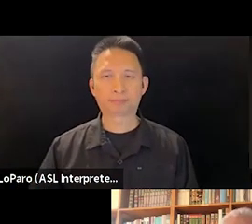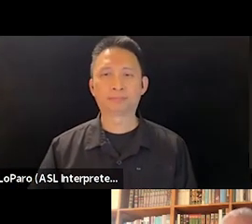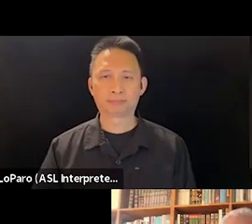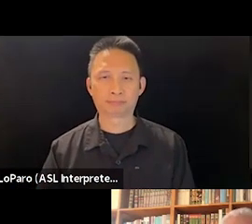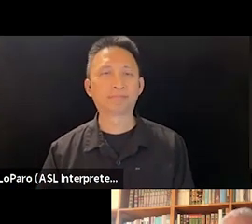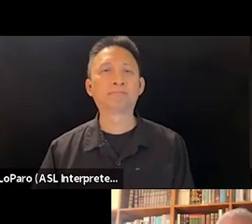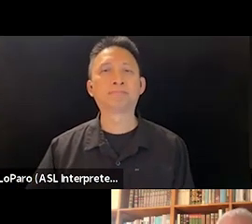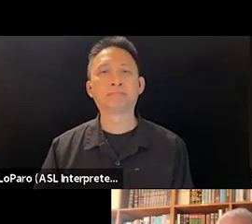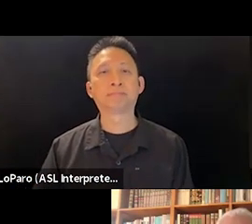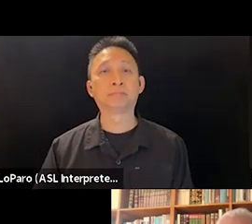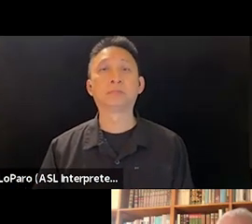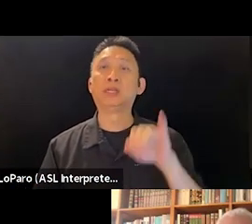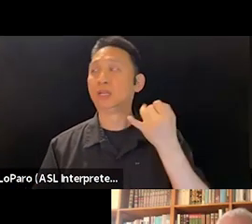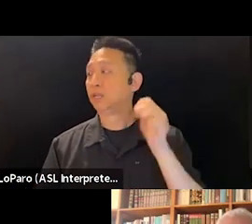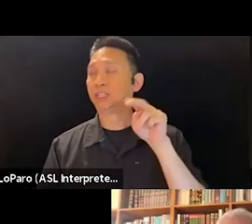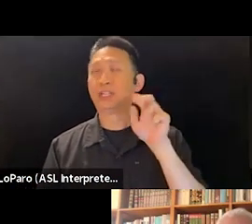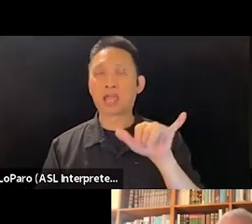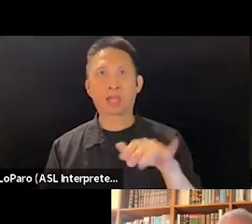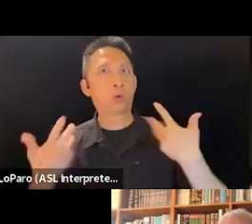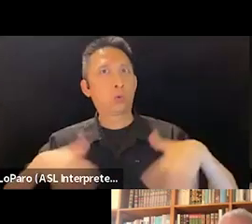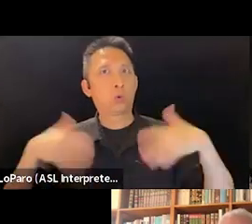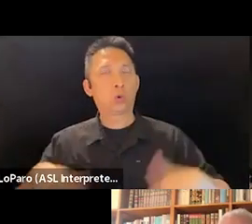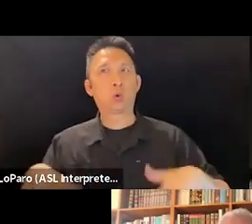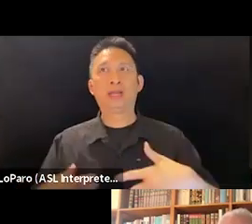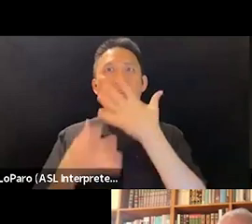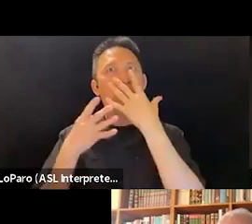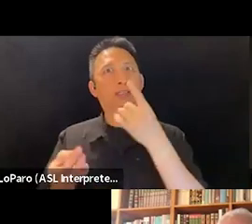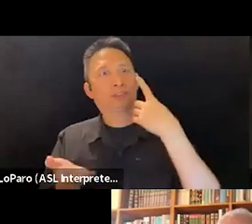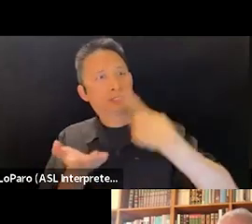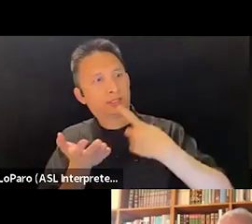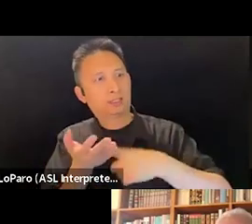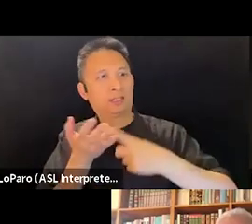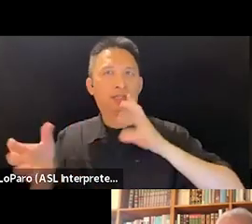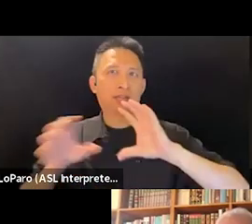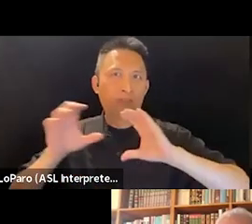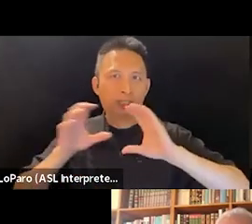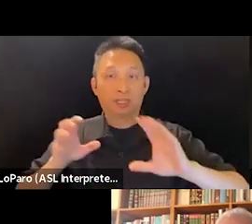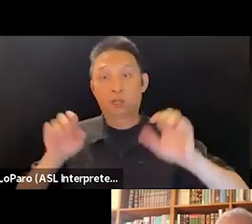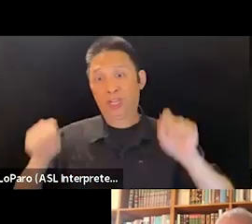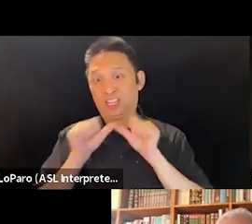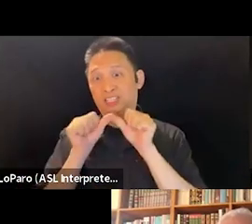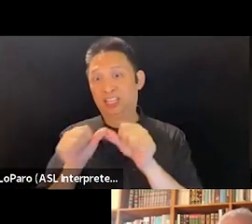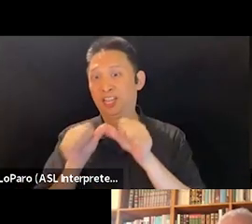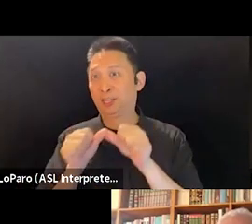I think it's been a very interesting conversation and we can continue to talk for hours and hours about this.